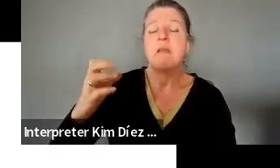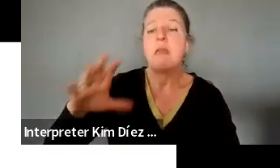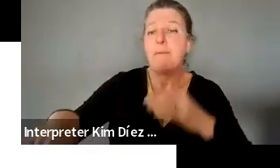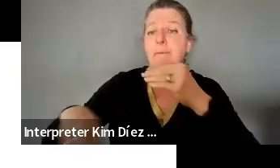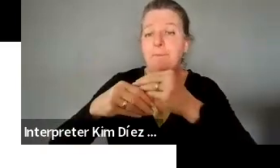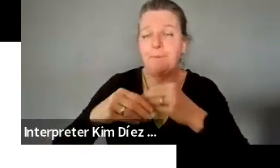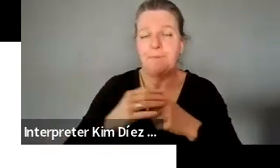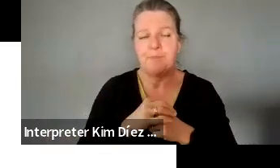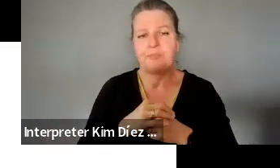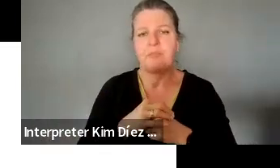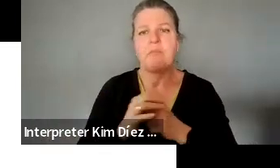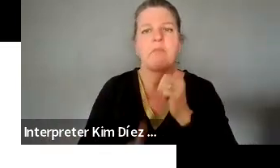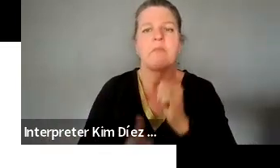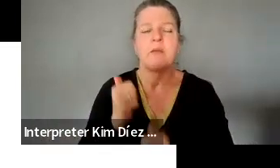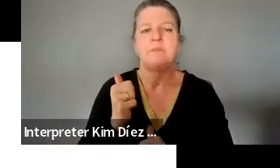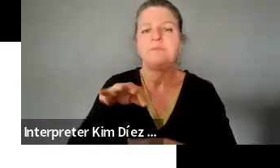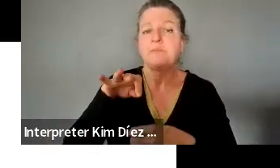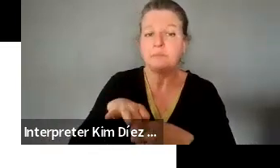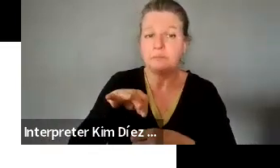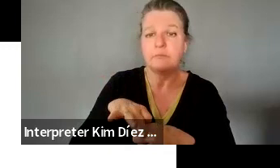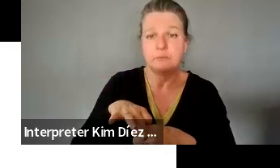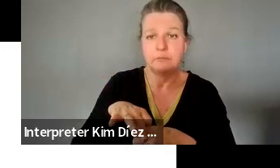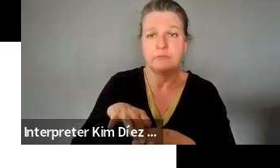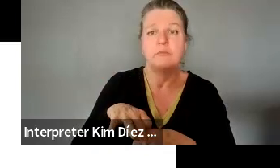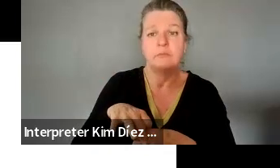the majority vote will apply to everyone.